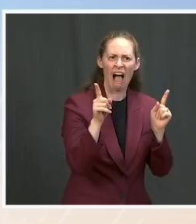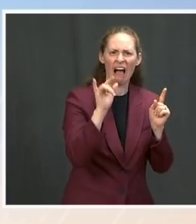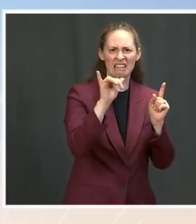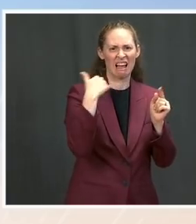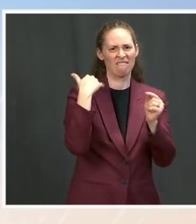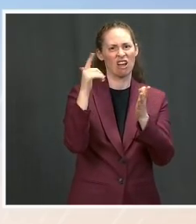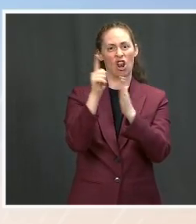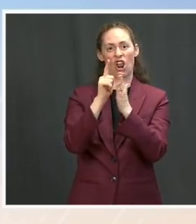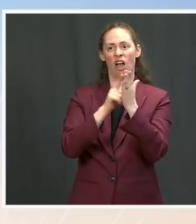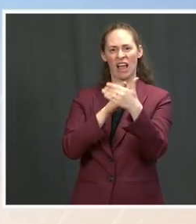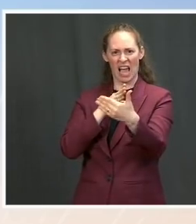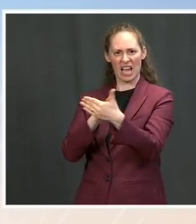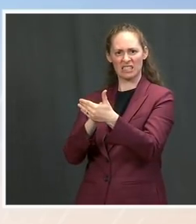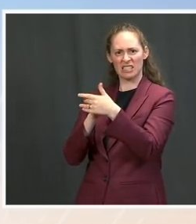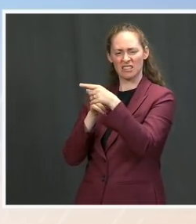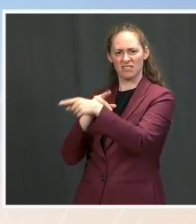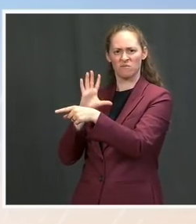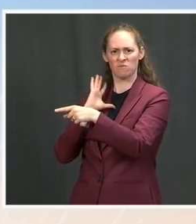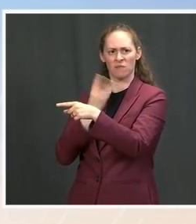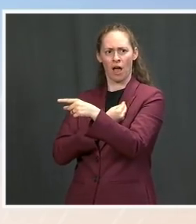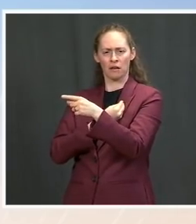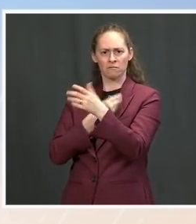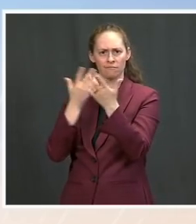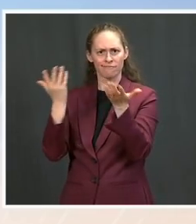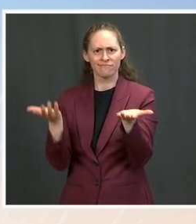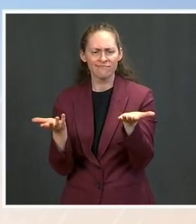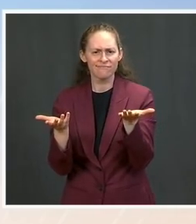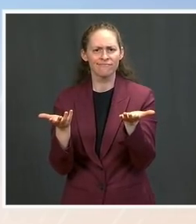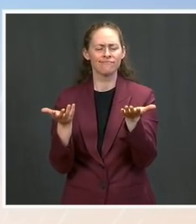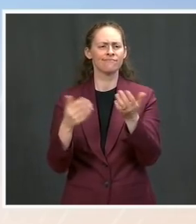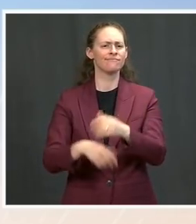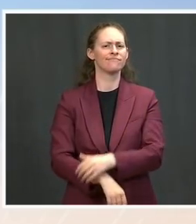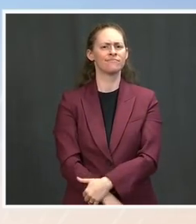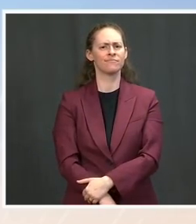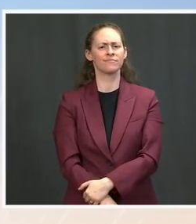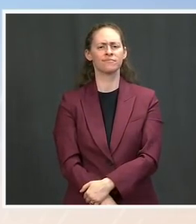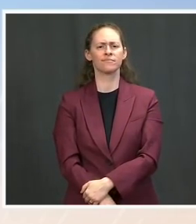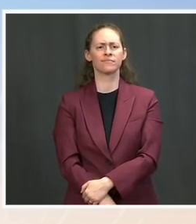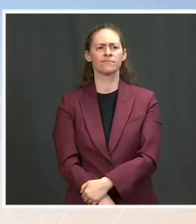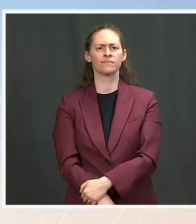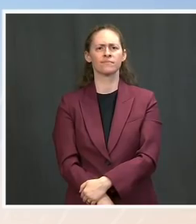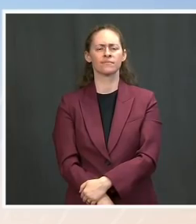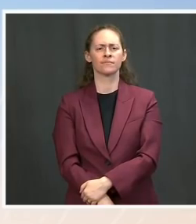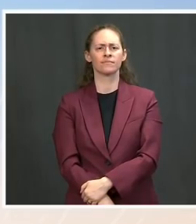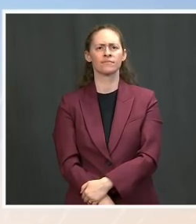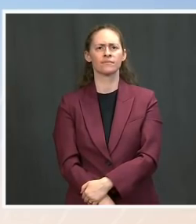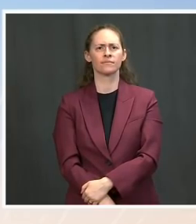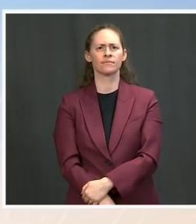just today, requiring parental notification on LGBT- -- LGBTQ-inclusive school curriculum.